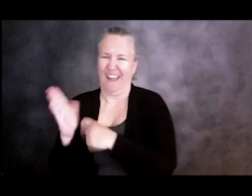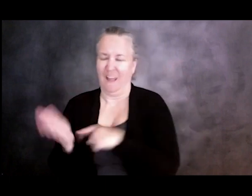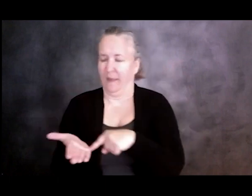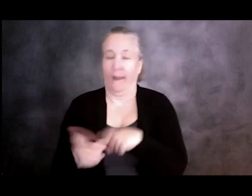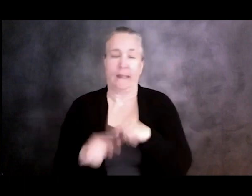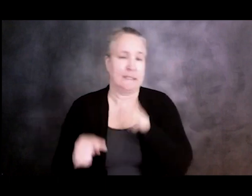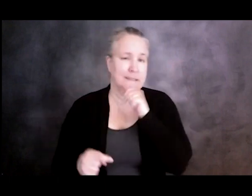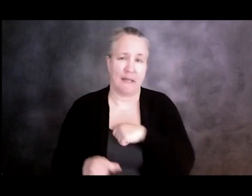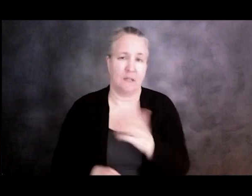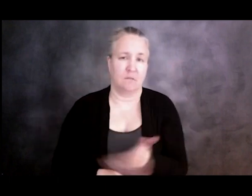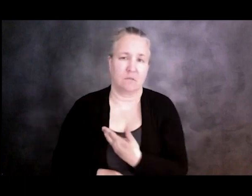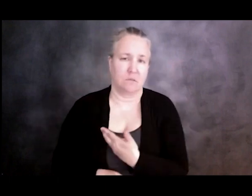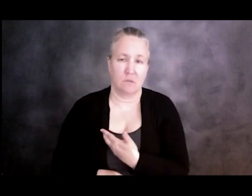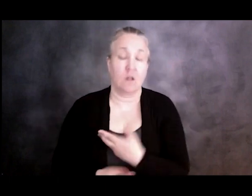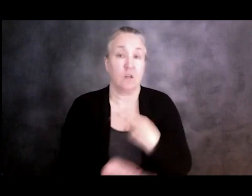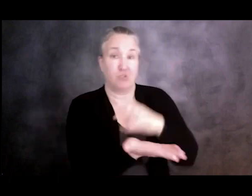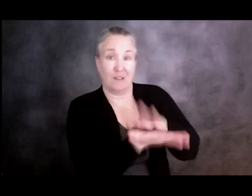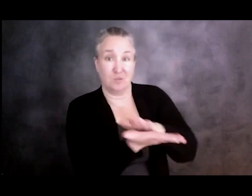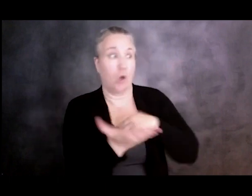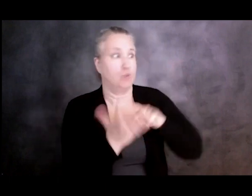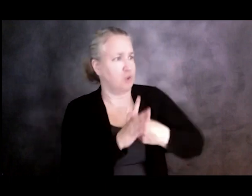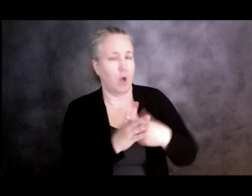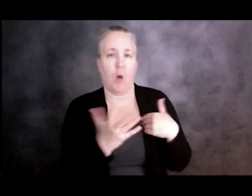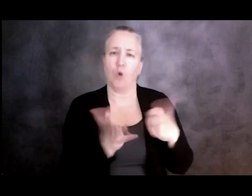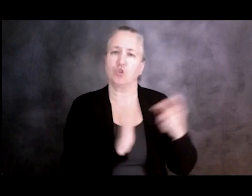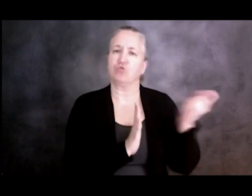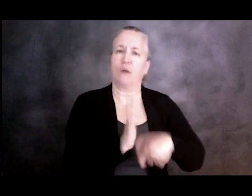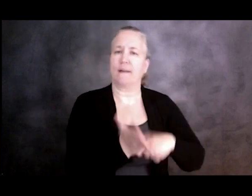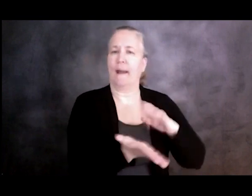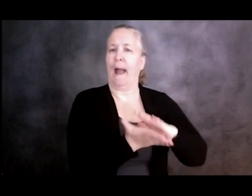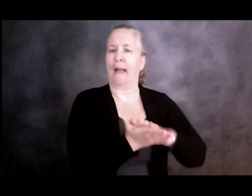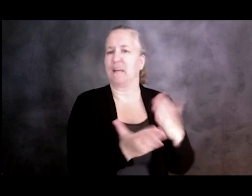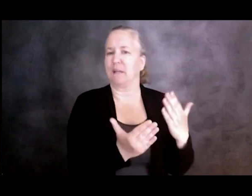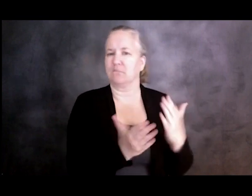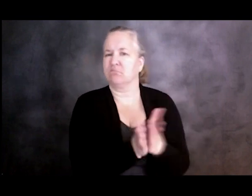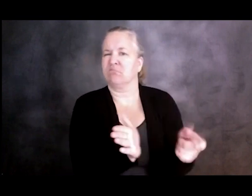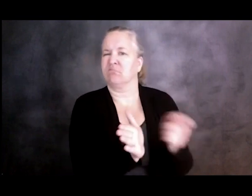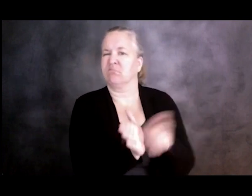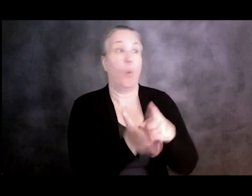I can't stand it. When I started graduate school, I wanted to write like a conventional academic because I really admired what they do, and I still do.